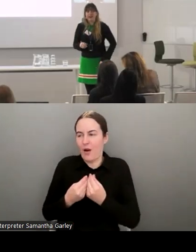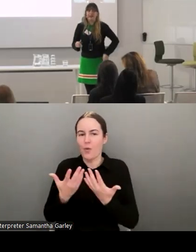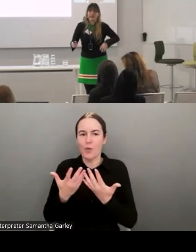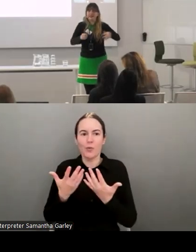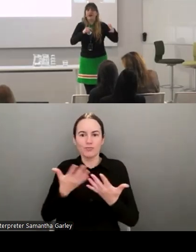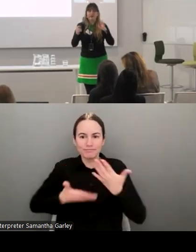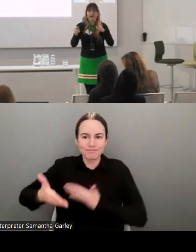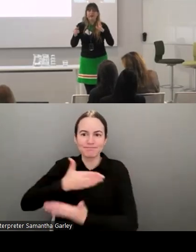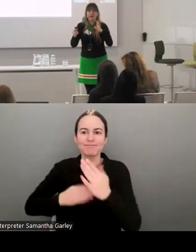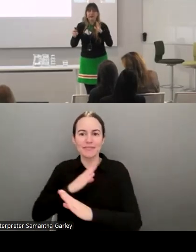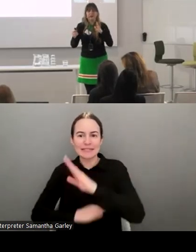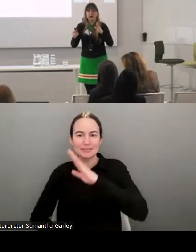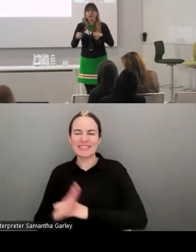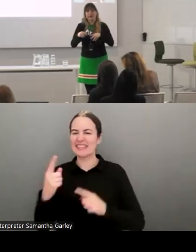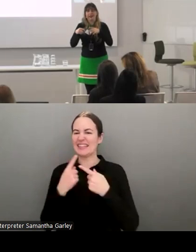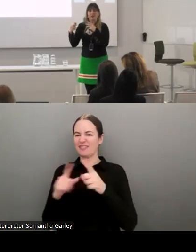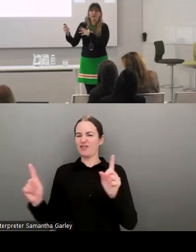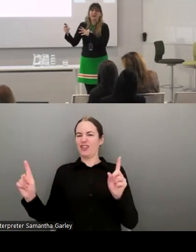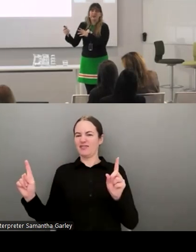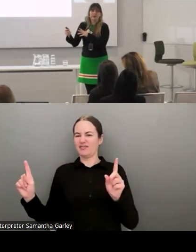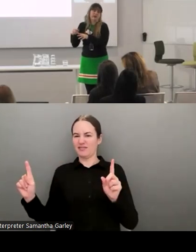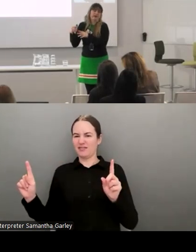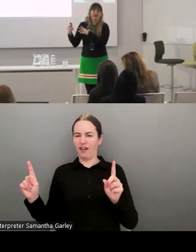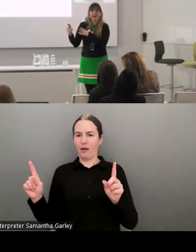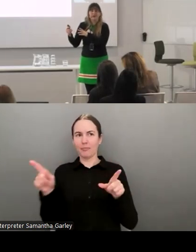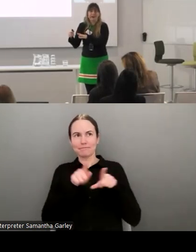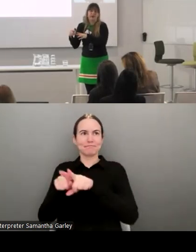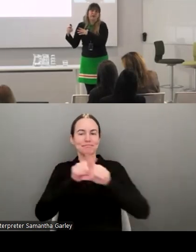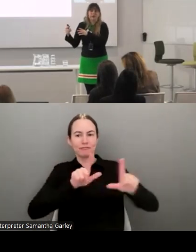that is outside medical framework and within the more like creative and also a little bit